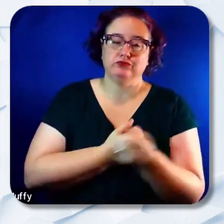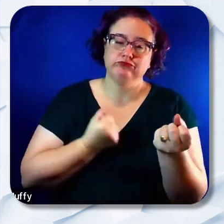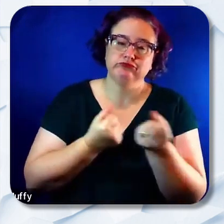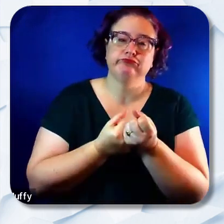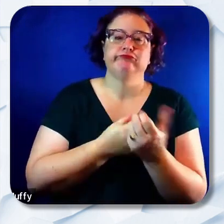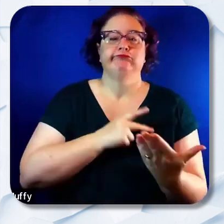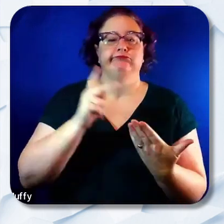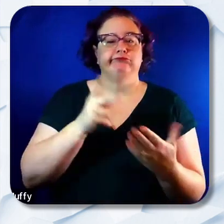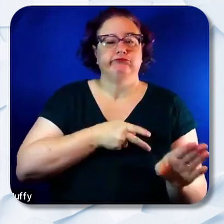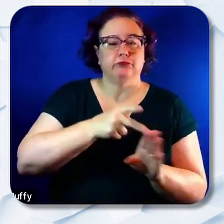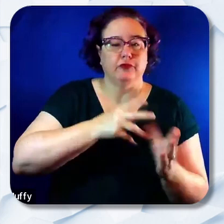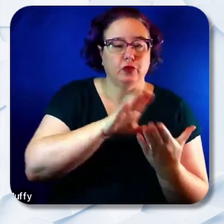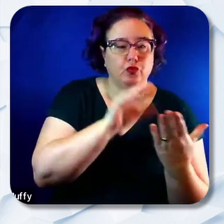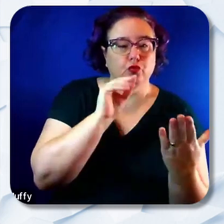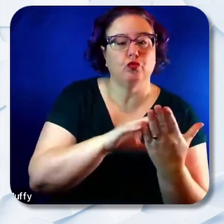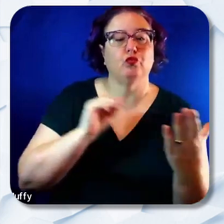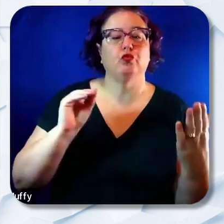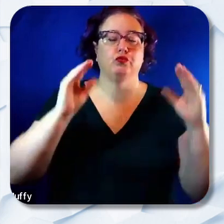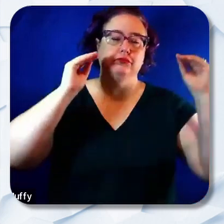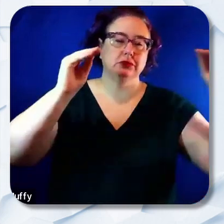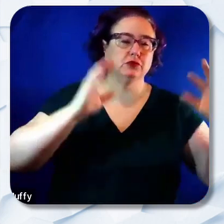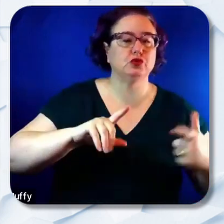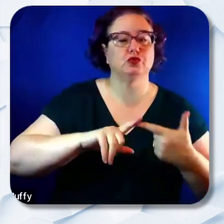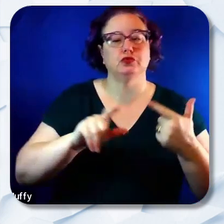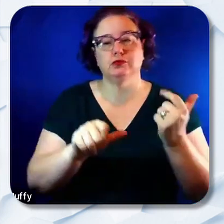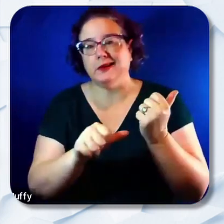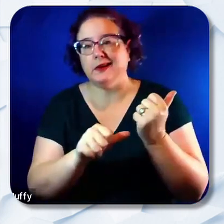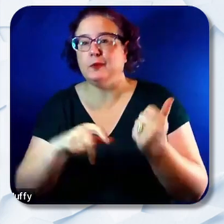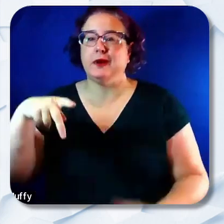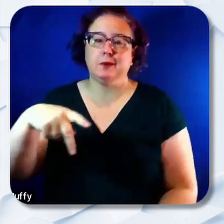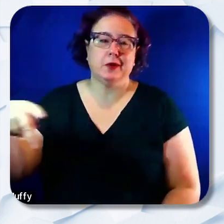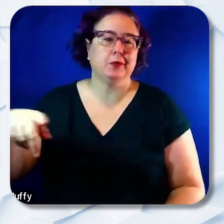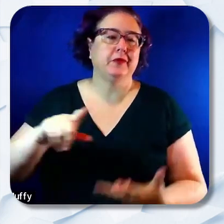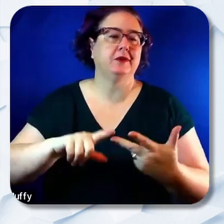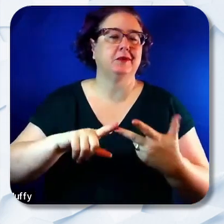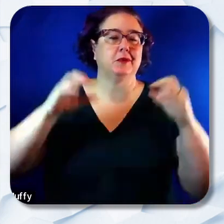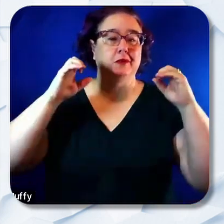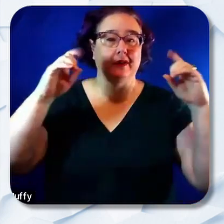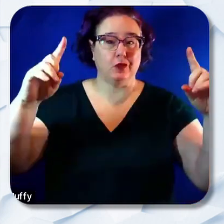teachers, administrators, paraprofessional educators, and certificated staff.